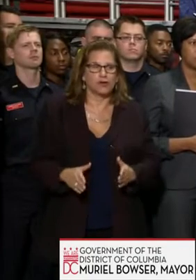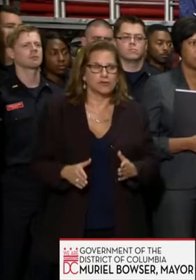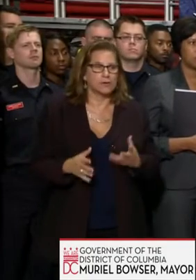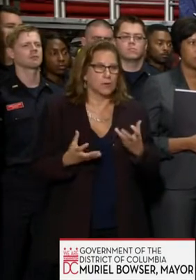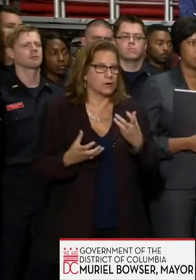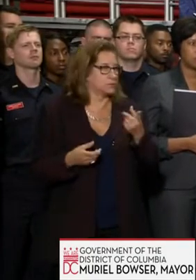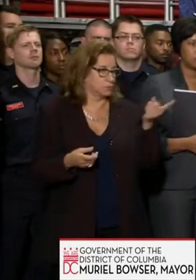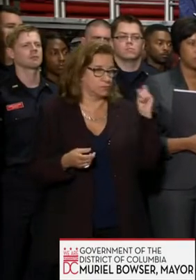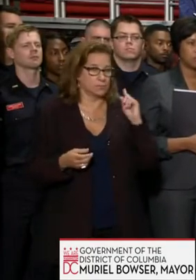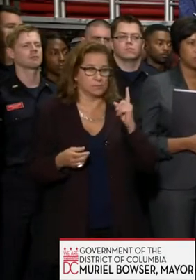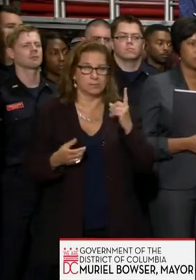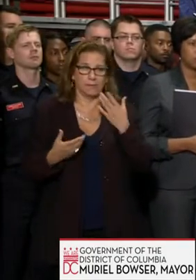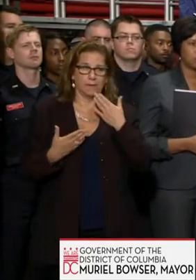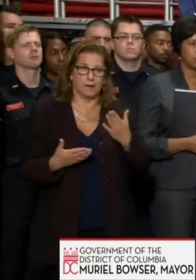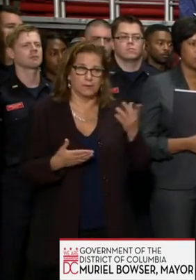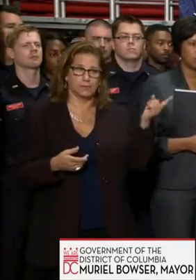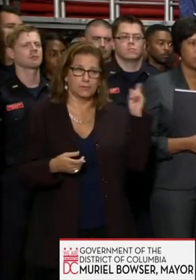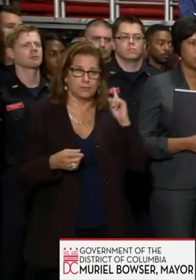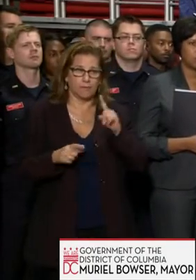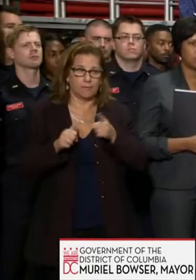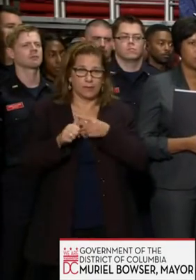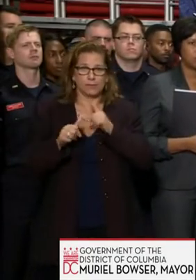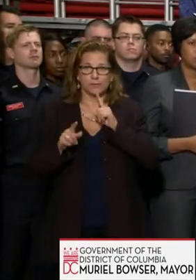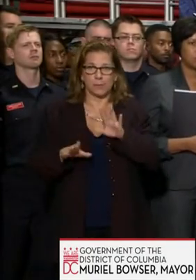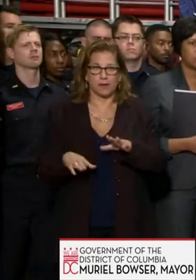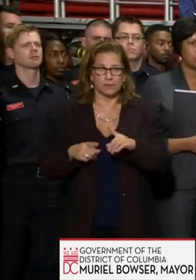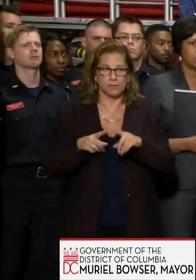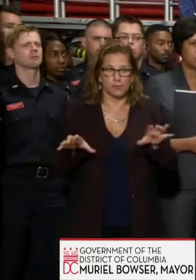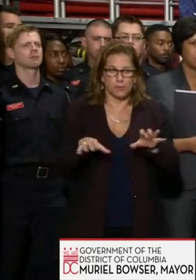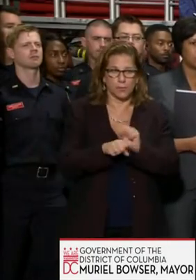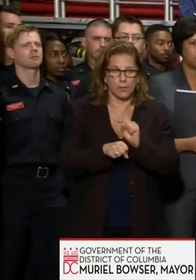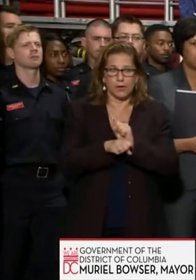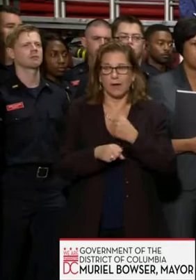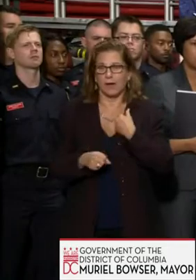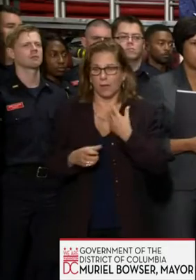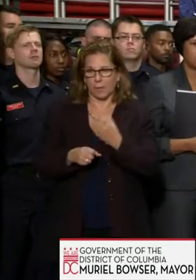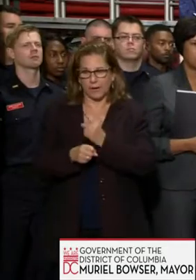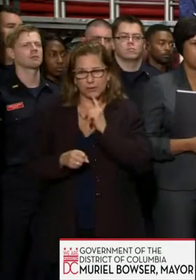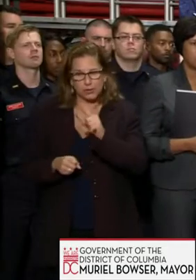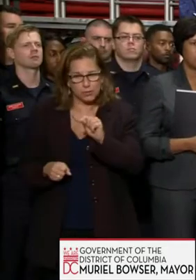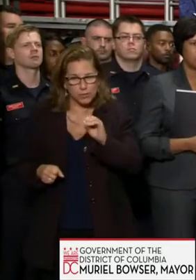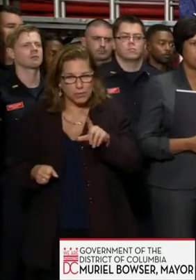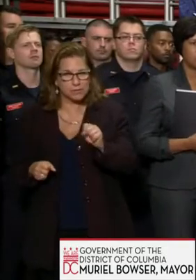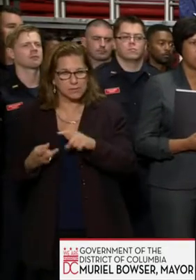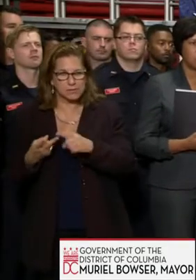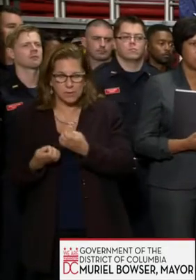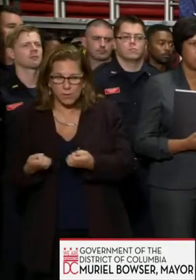TO ENSURE WE HAVE THE TOOLS AND THE EQUIPMENT AND THE SUPPORT FROM OUR COUNCIL AND CITY THAT WE NEED TO DO OUR JOB EVERY DAY